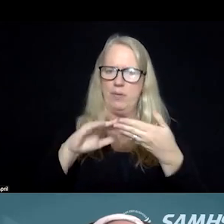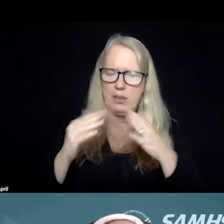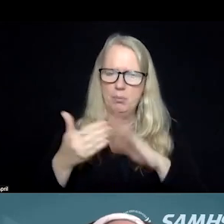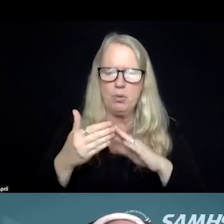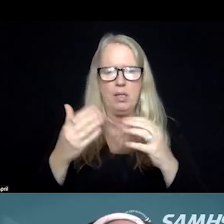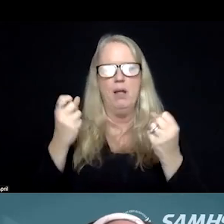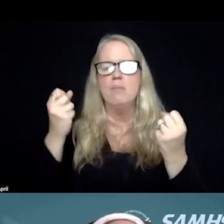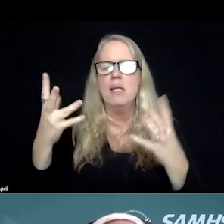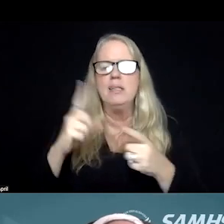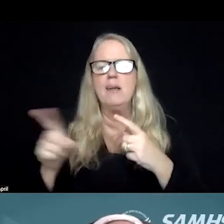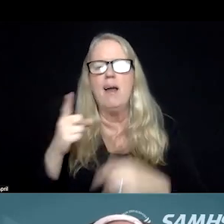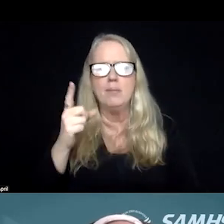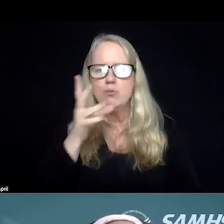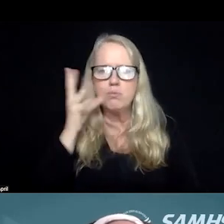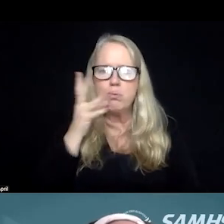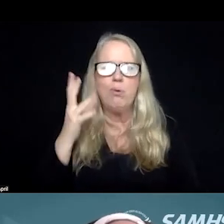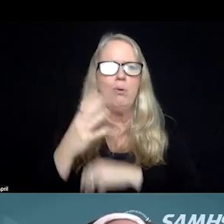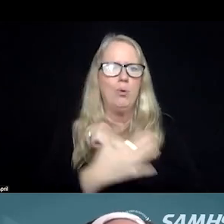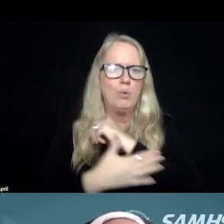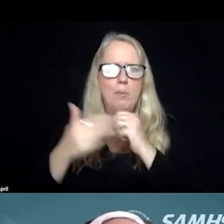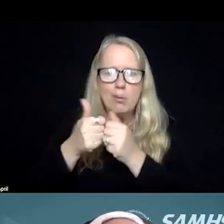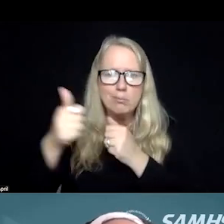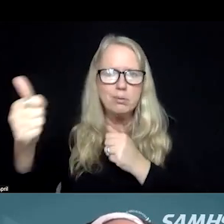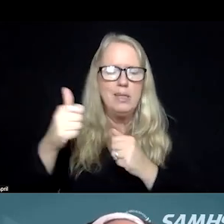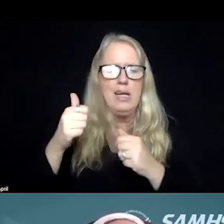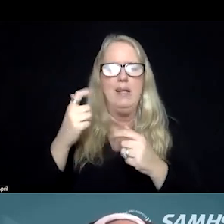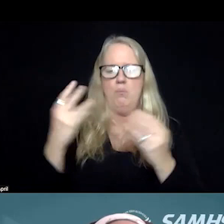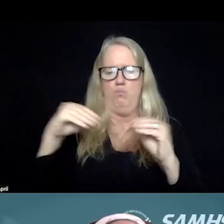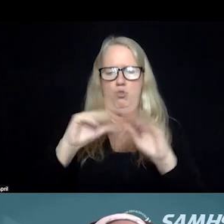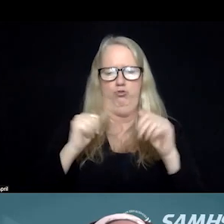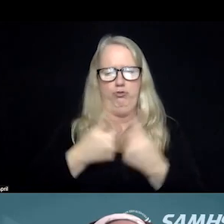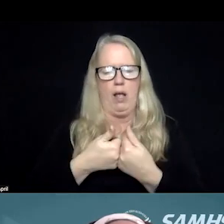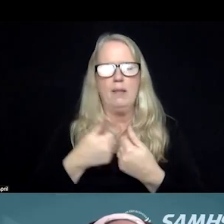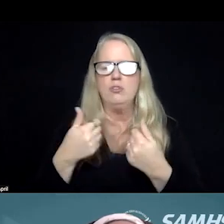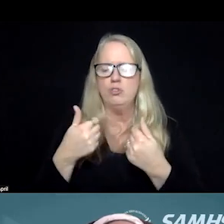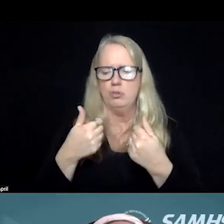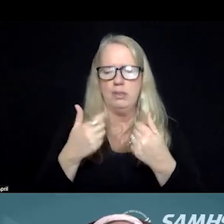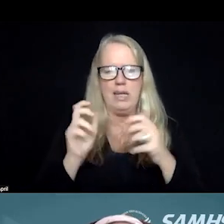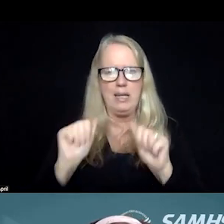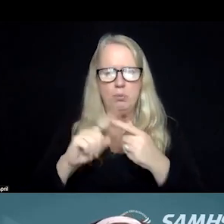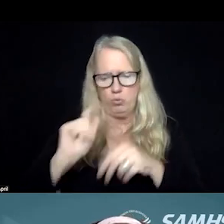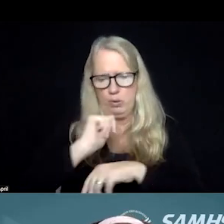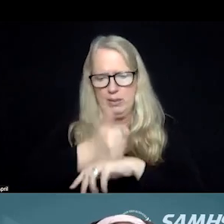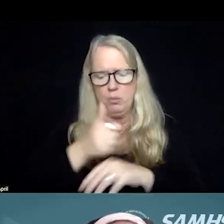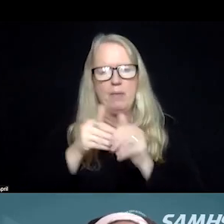REMOTE COMMUNITIES HAVE CHALLENGES TO USE THE RESOURCES AS THEY ARE